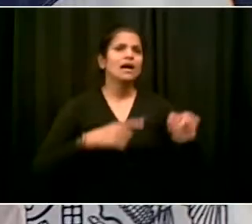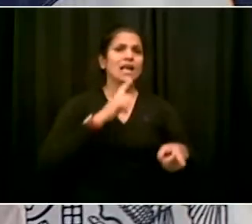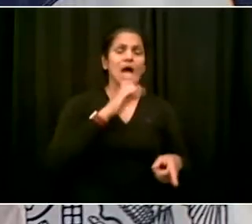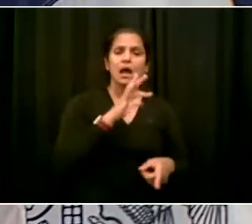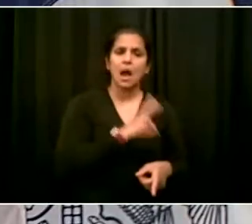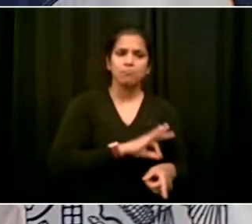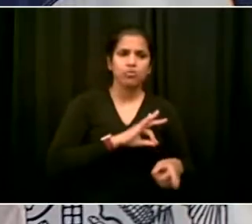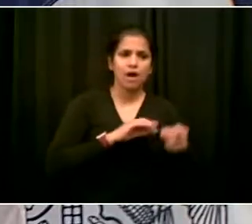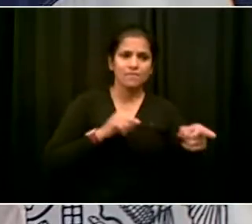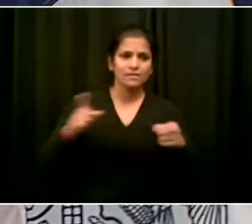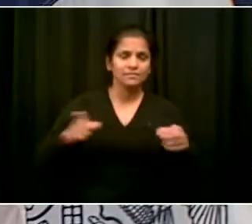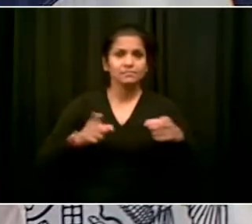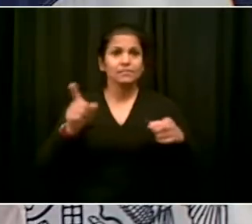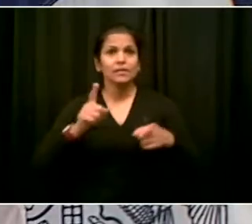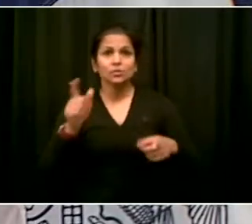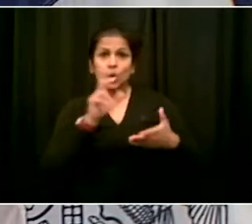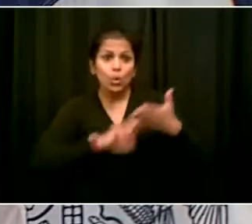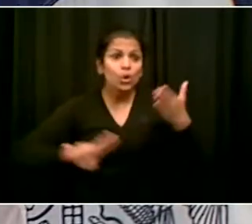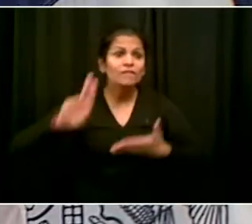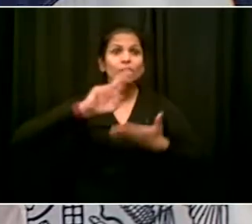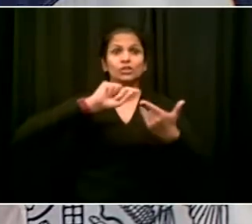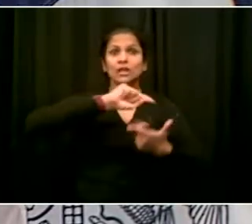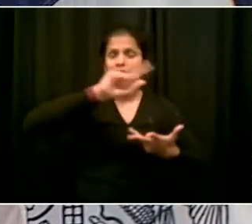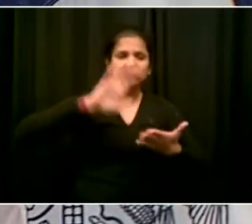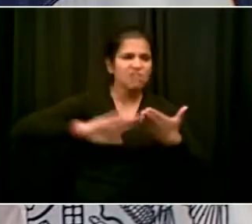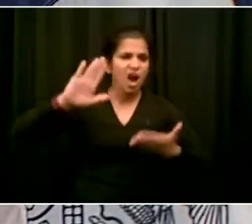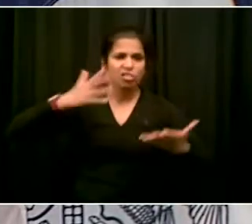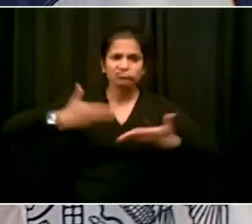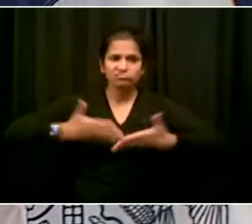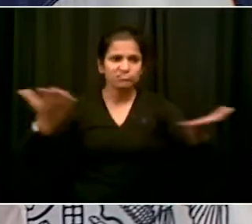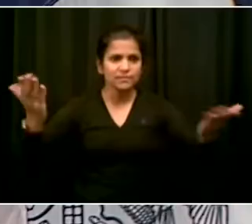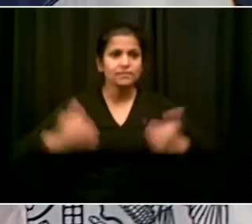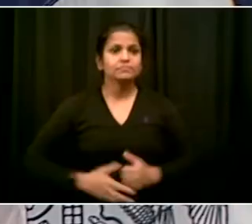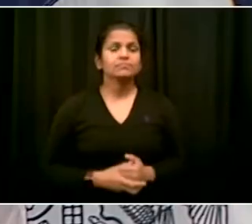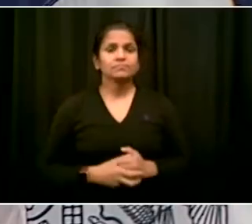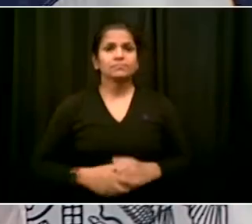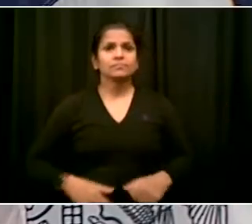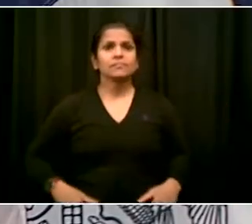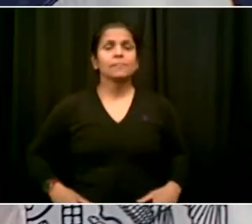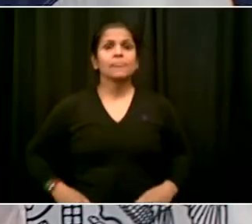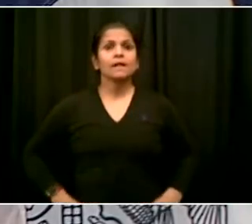CONDUIT TO THE PRIVATE SECTOR WHERE WE CAN GROW JOBS THEN PLAY THAT ROLE HERE.